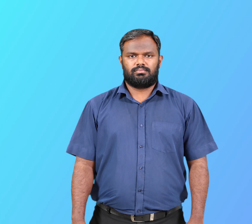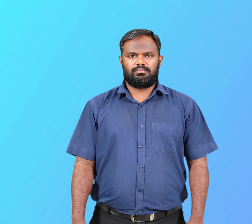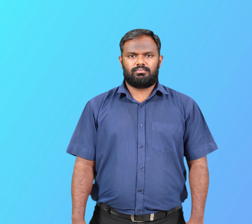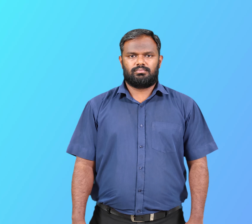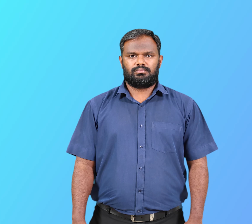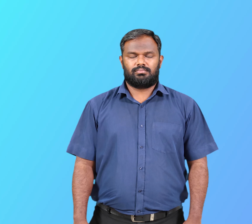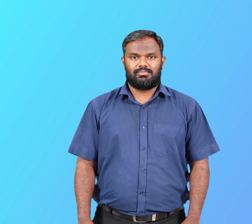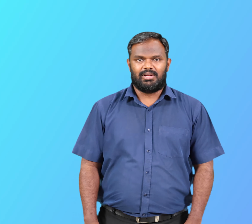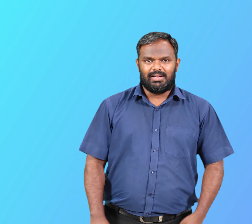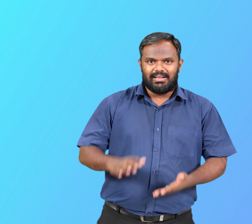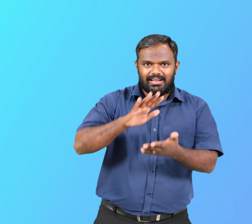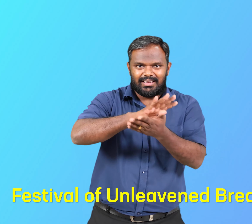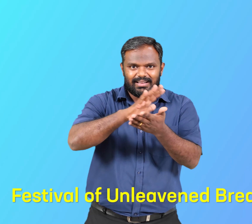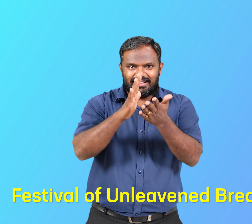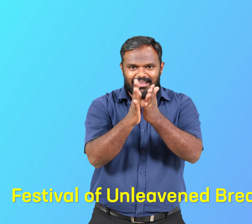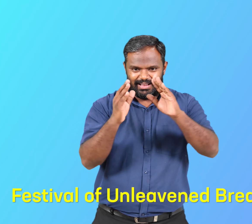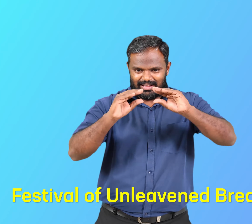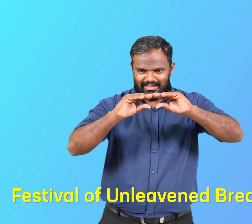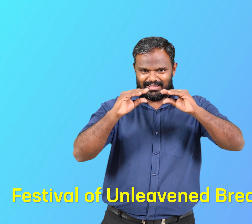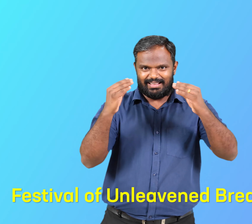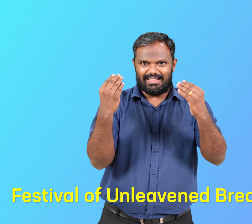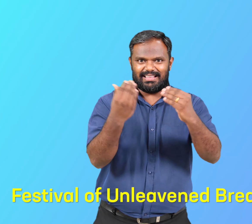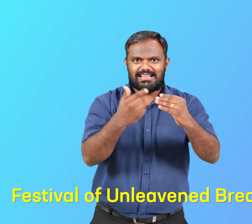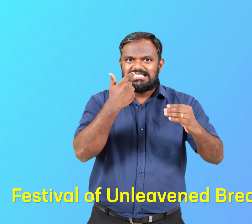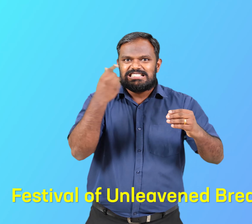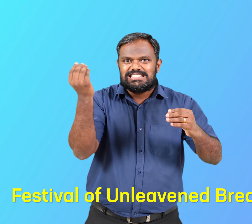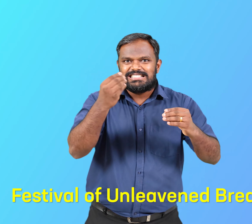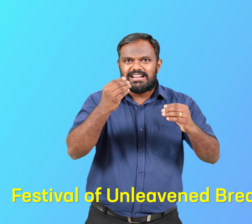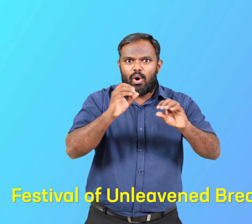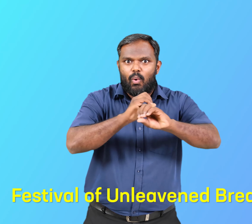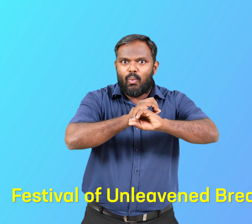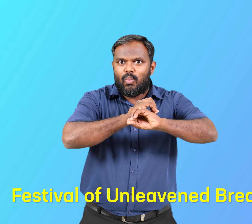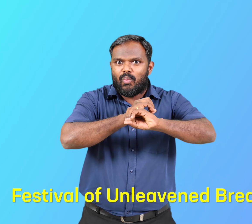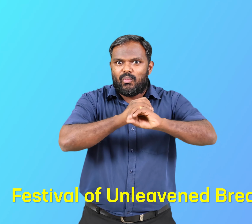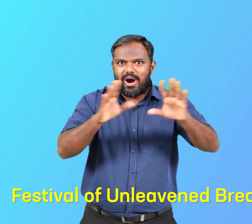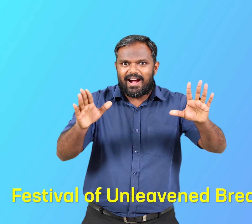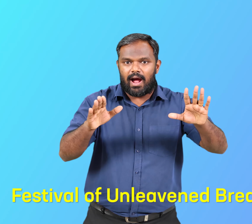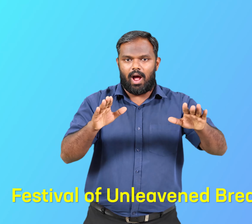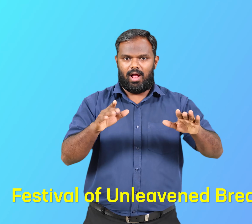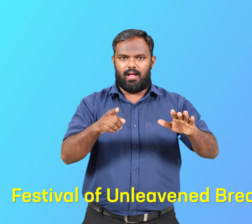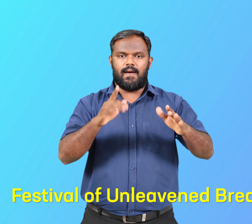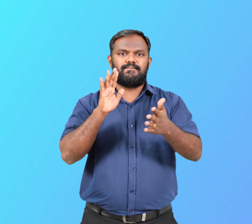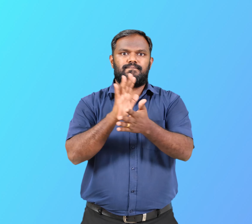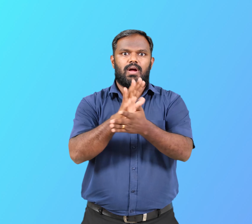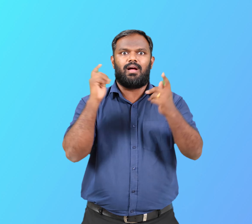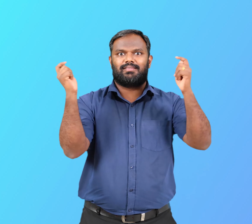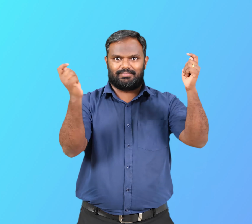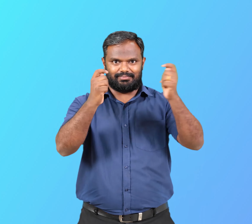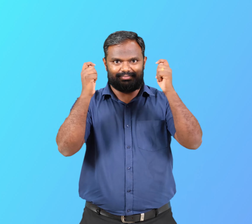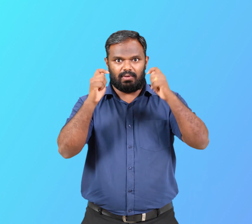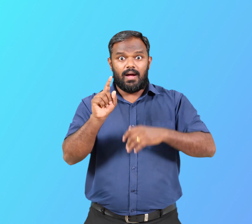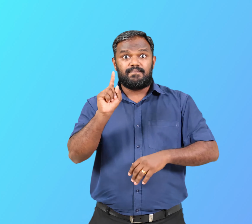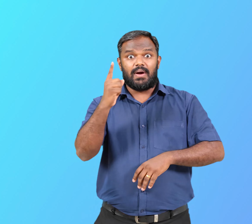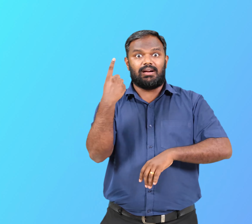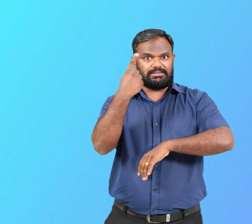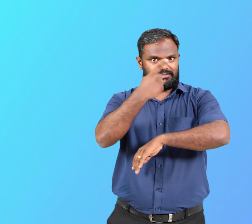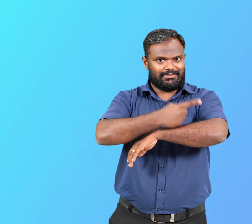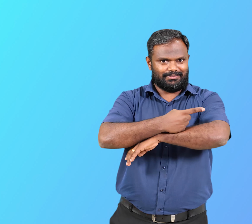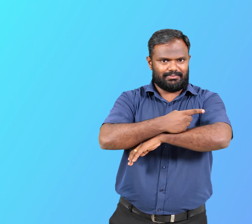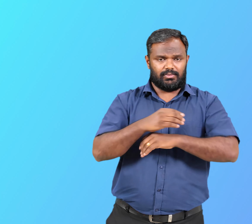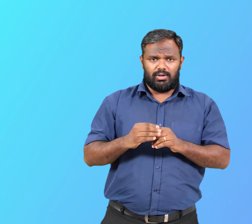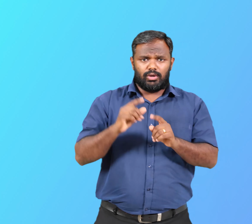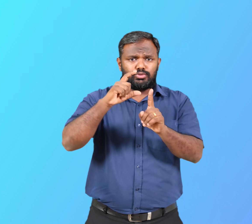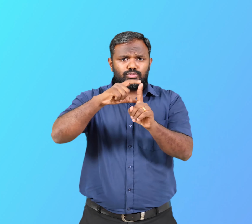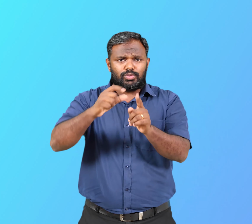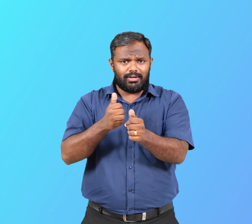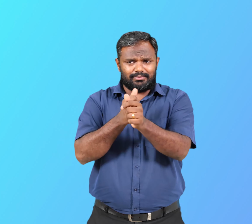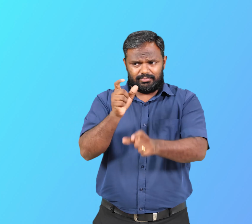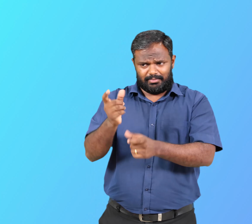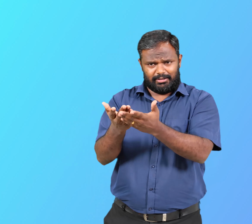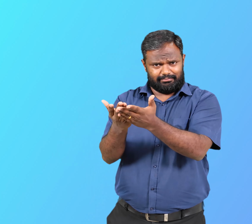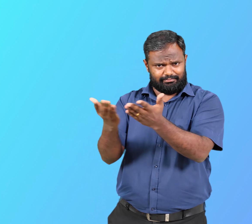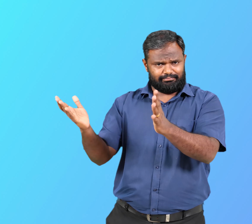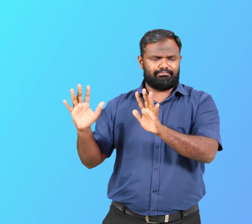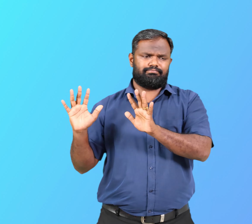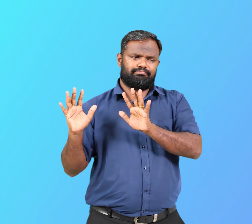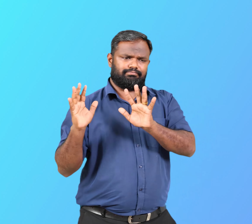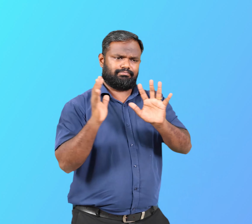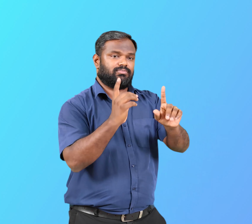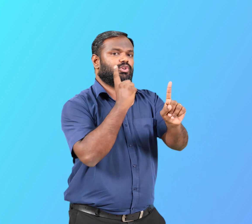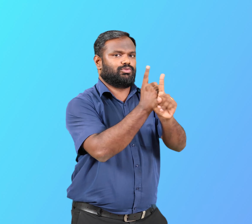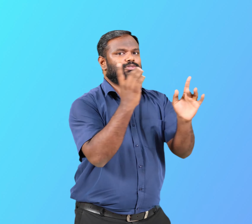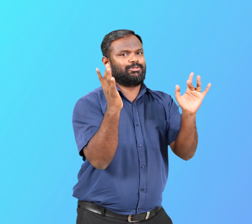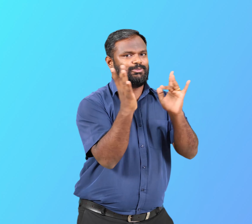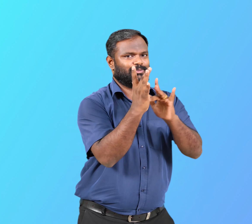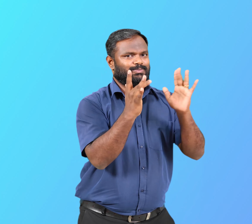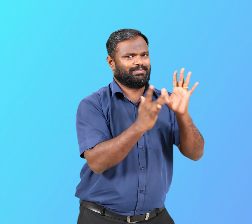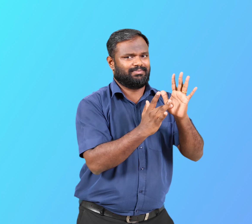On the first day of the Festival of Unleavened Bread, the followers came to Jesus.